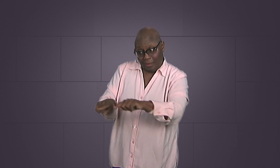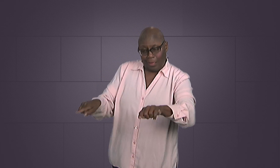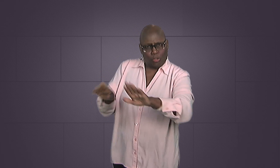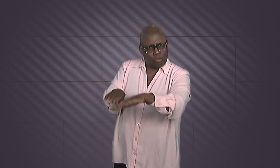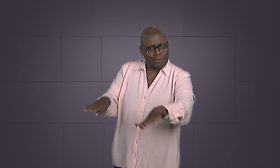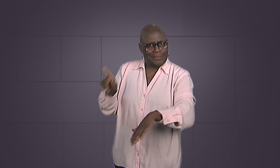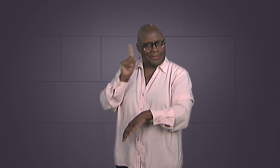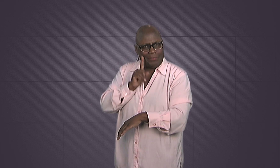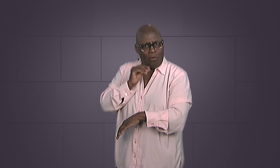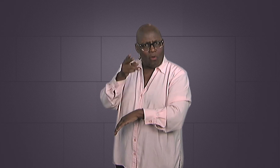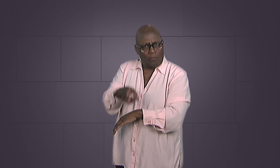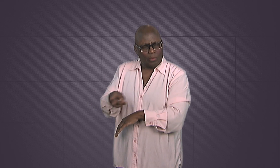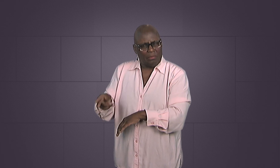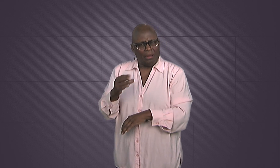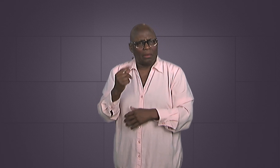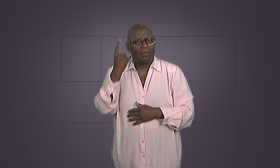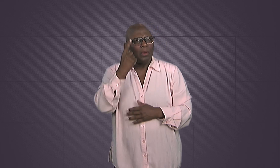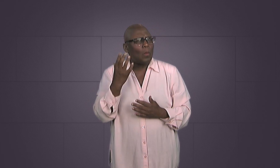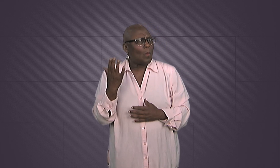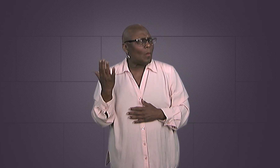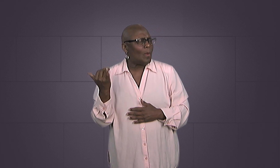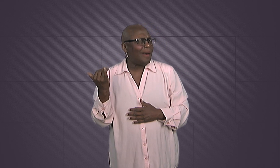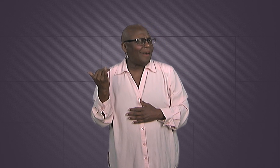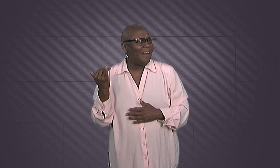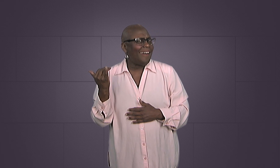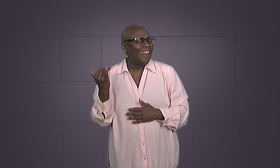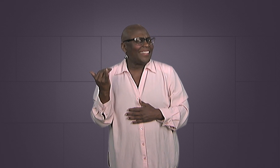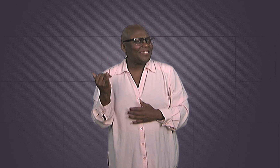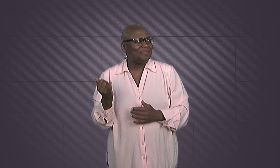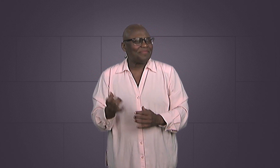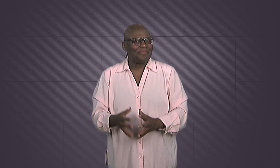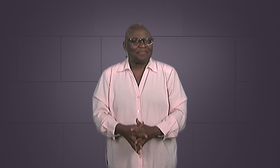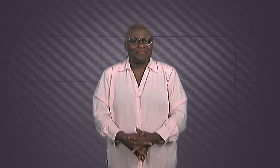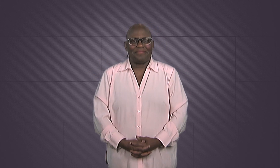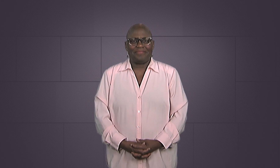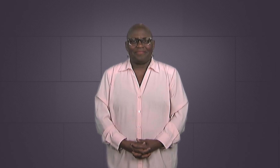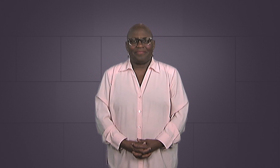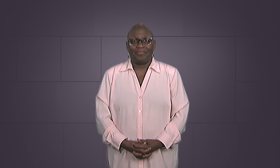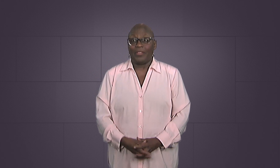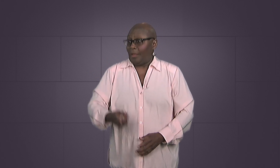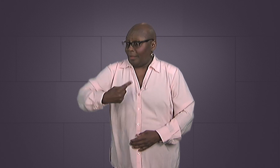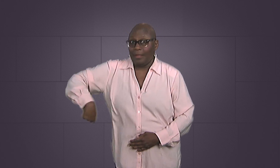who are deaf or hard of hearing... and why.